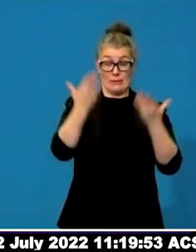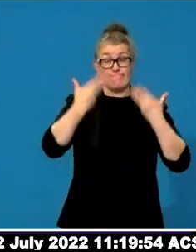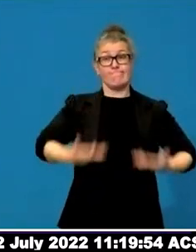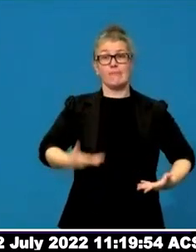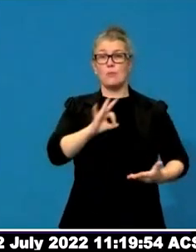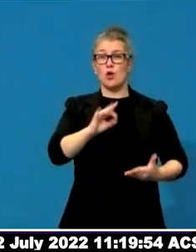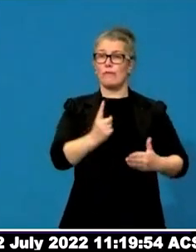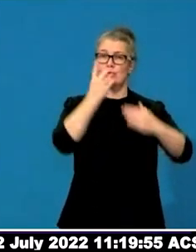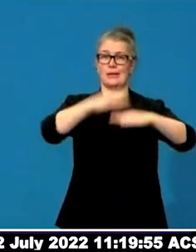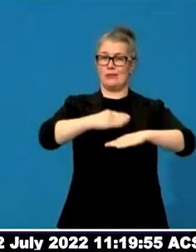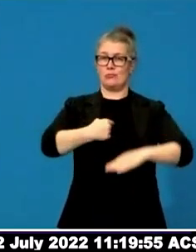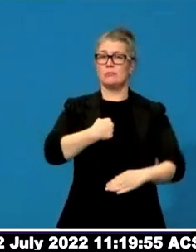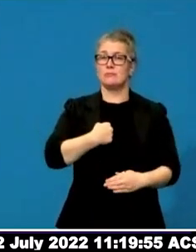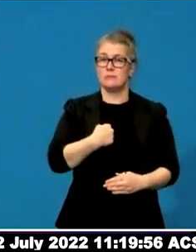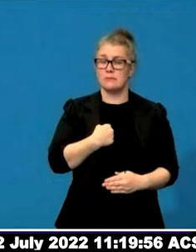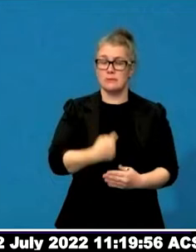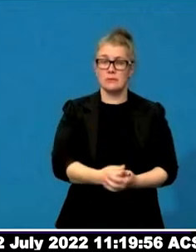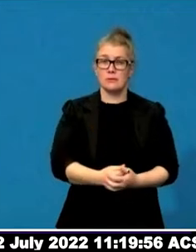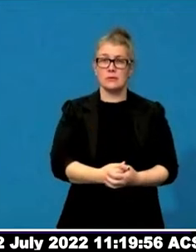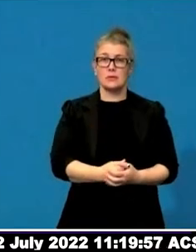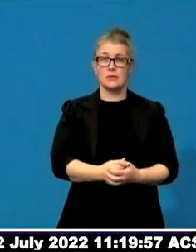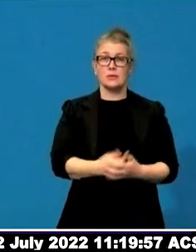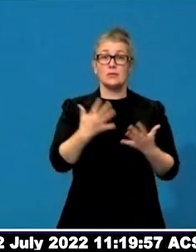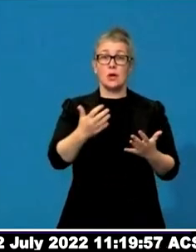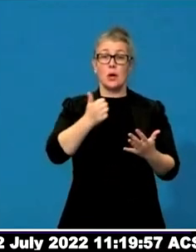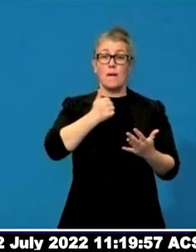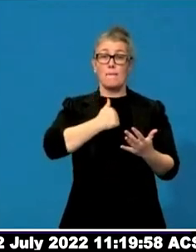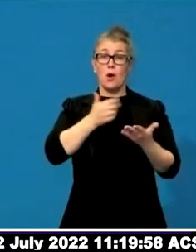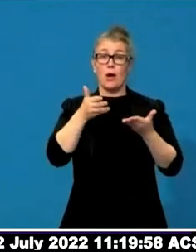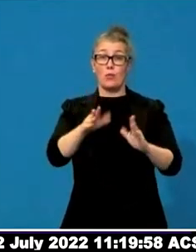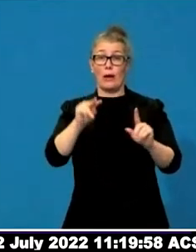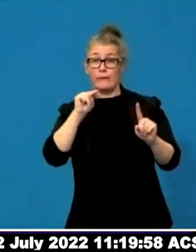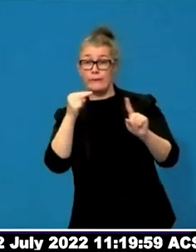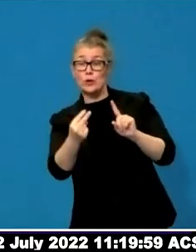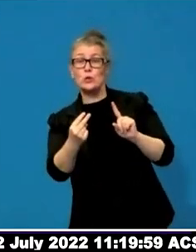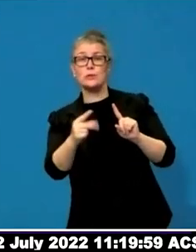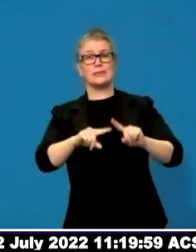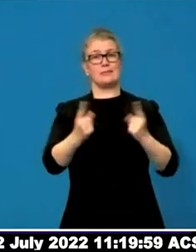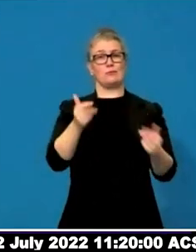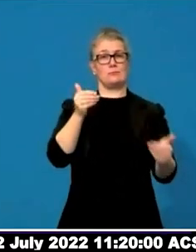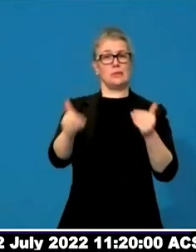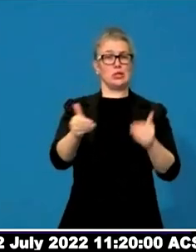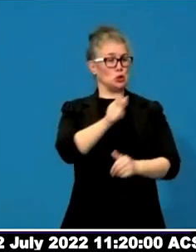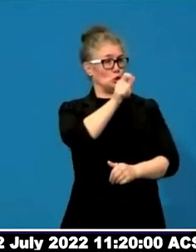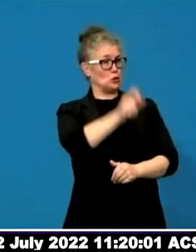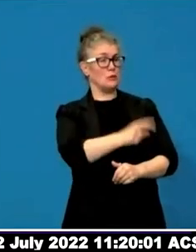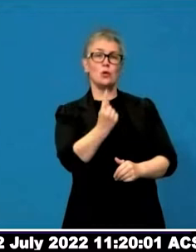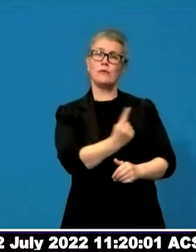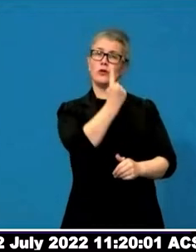so I have a different lens to - to someone who is a First Nations Australian.